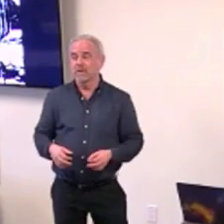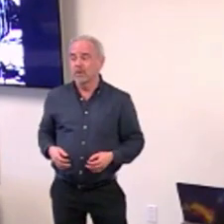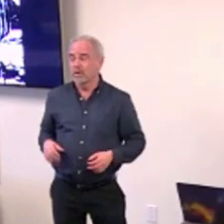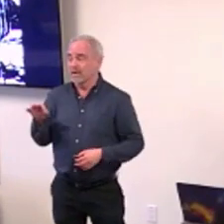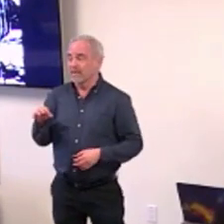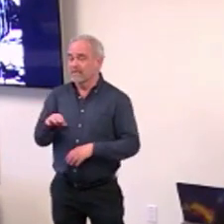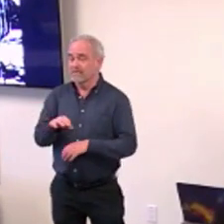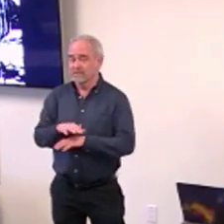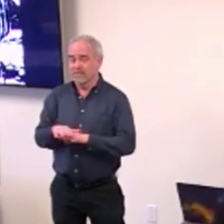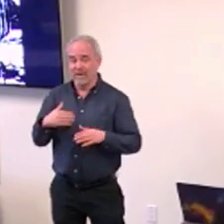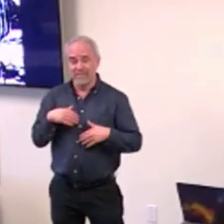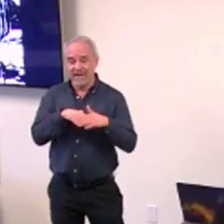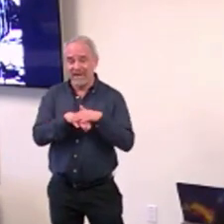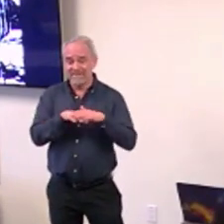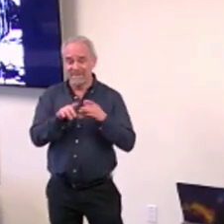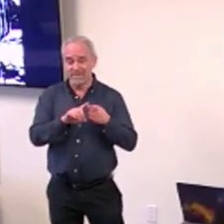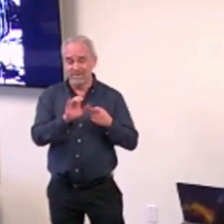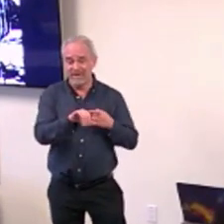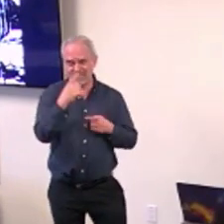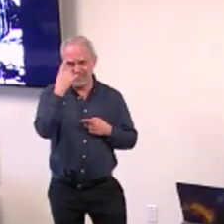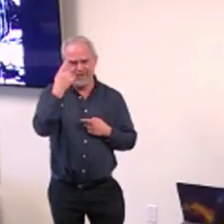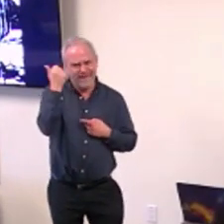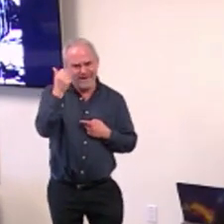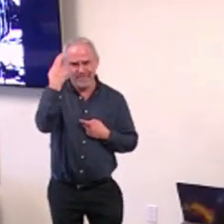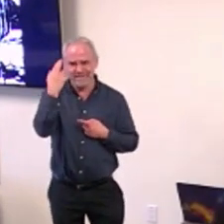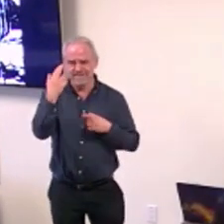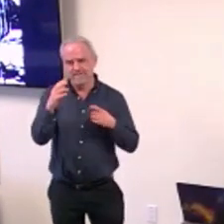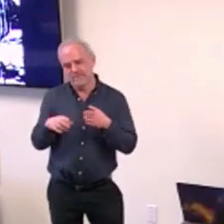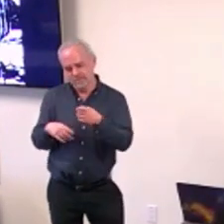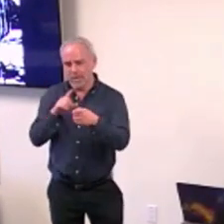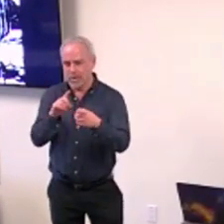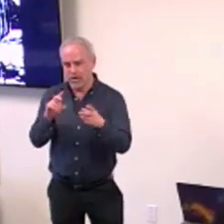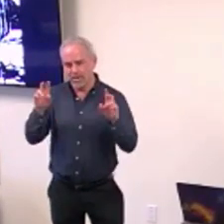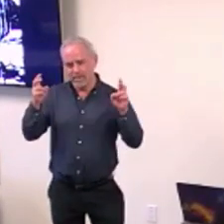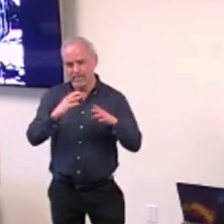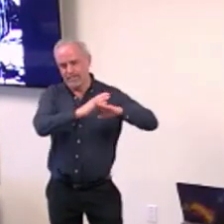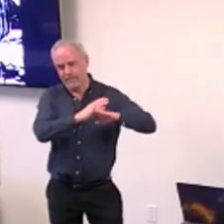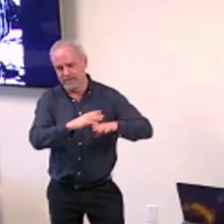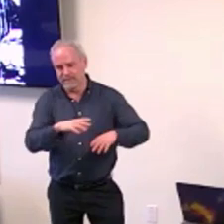Or law enforcement and the legislators can decide